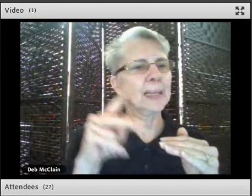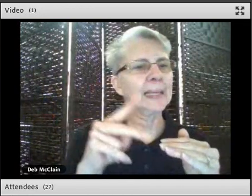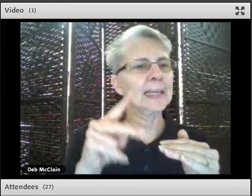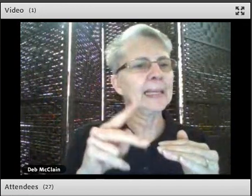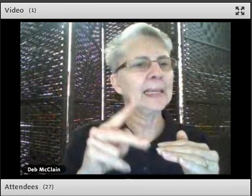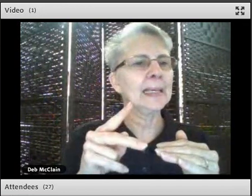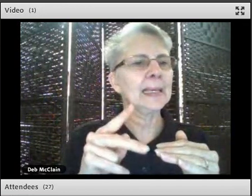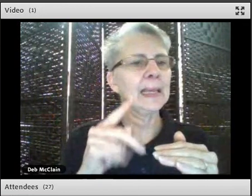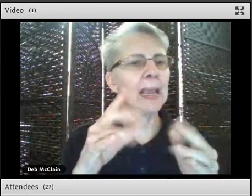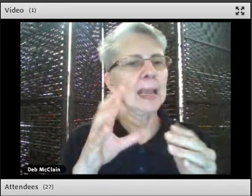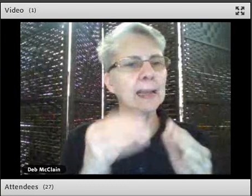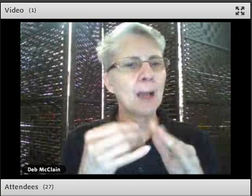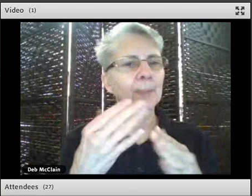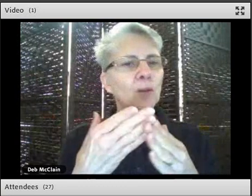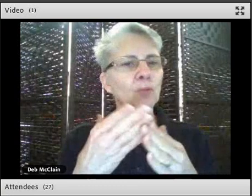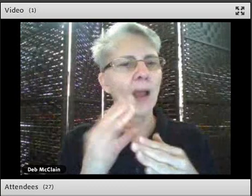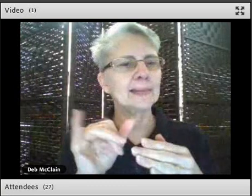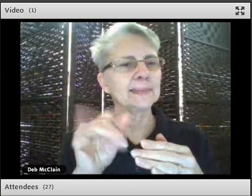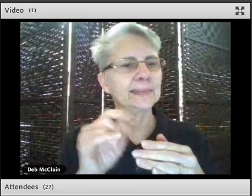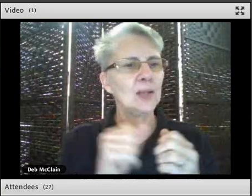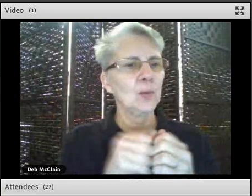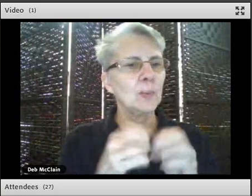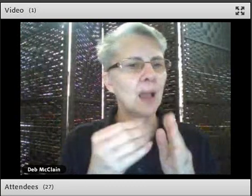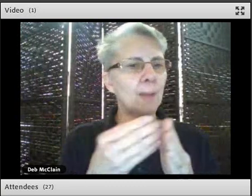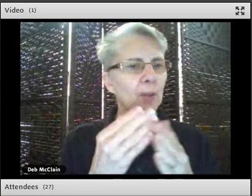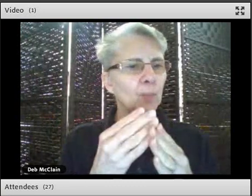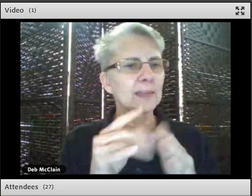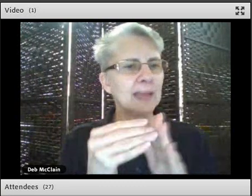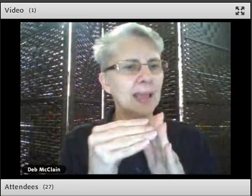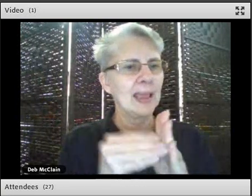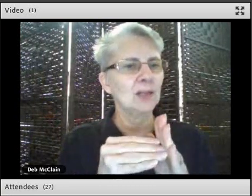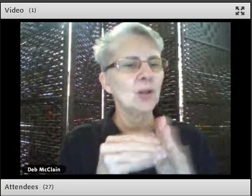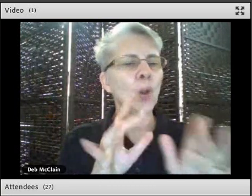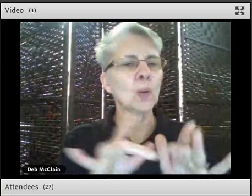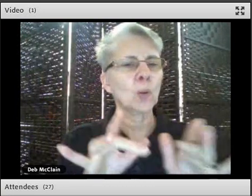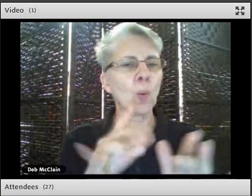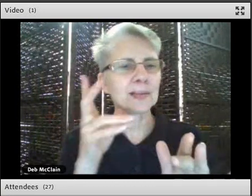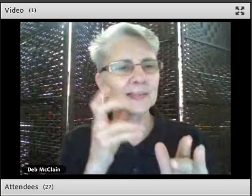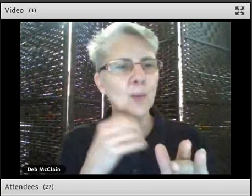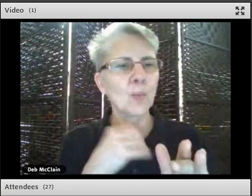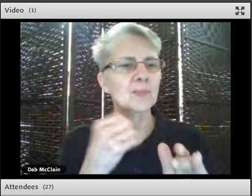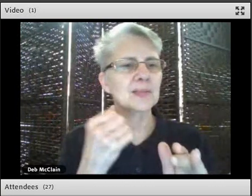with the duration in parentheses following it.